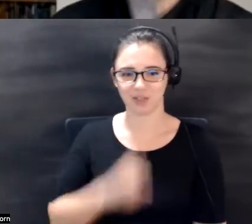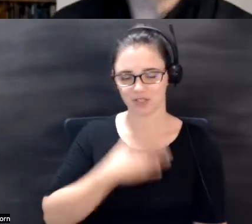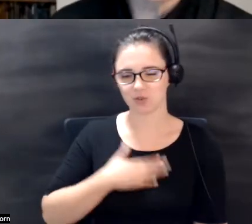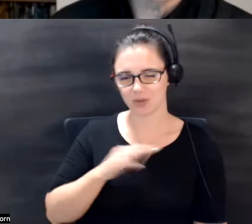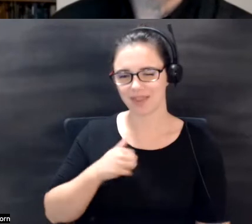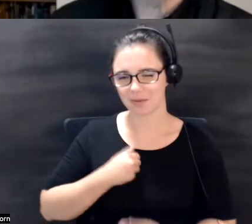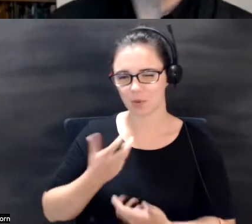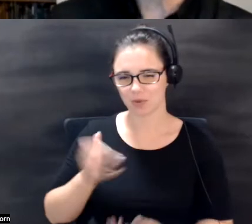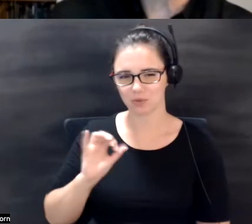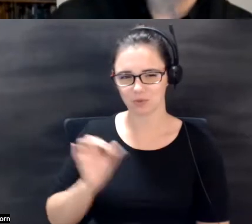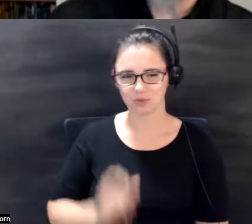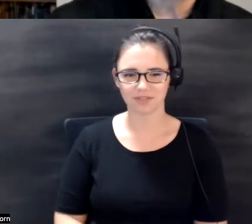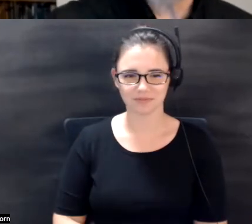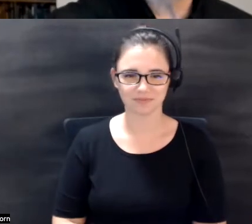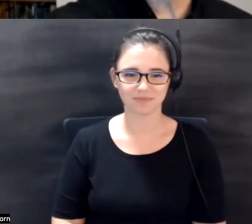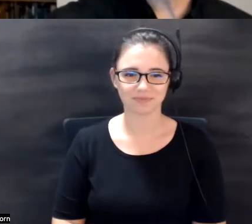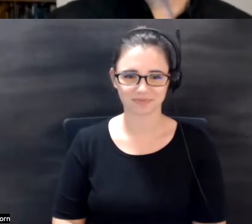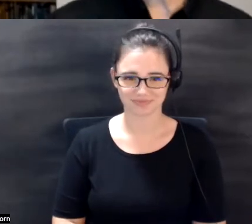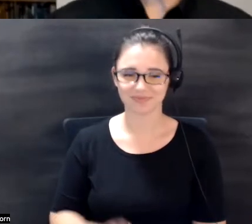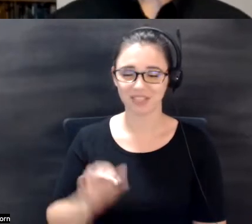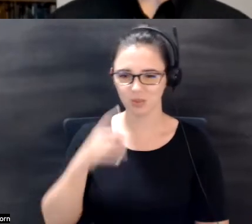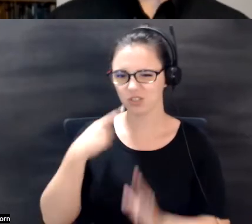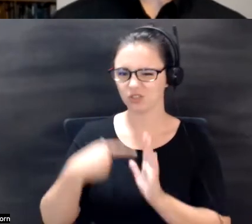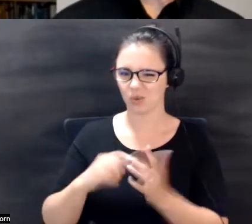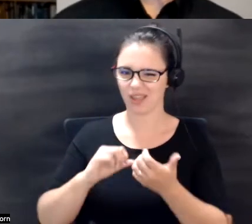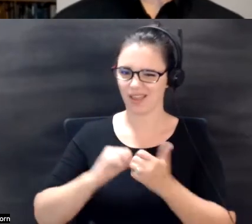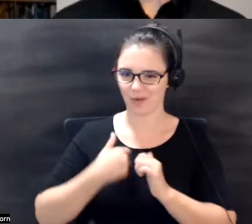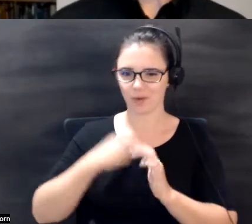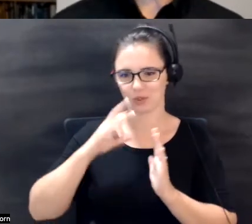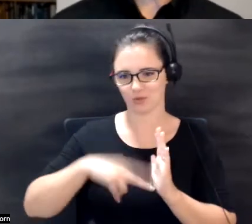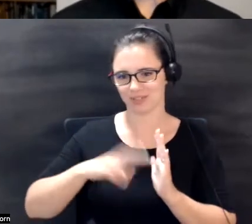Also to you here, because how I would, how would I read such a poem? Right.